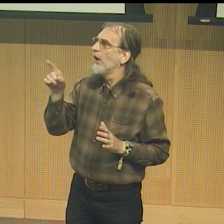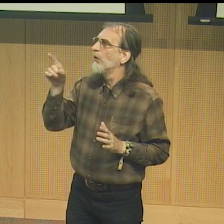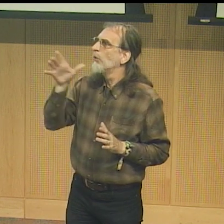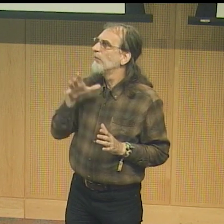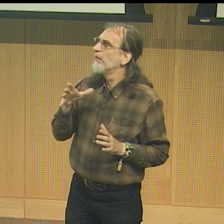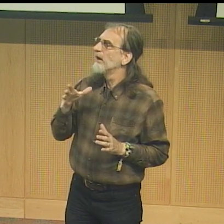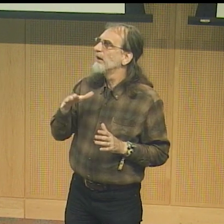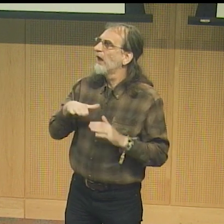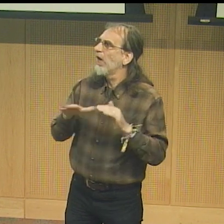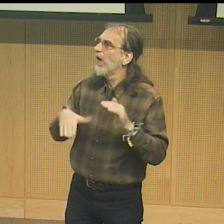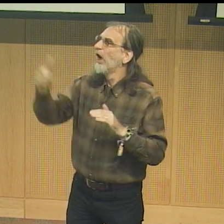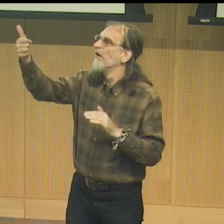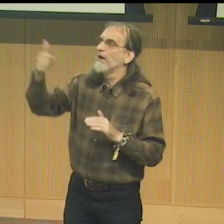groups who have been oppressed--